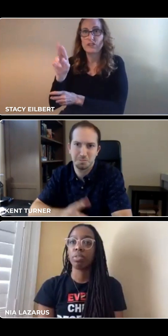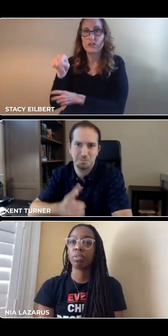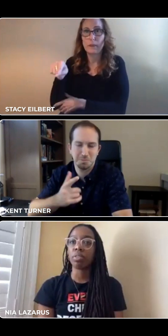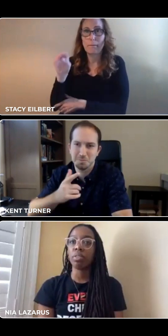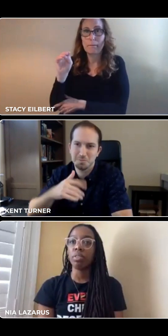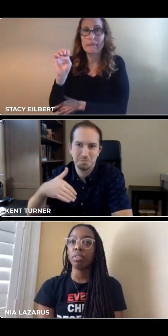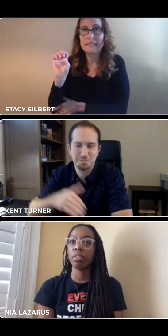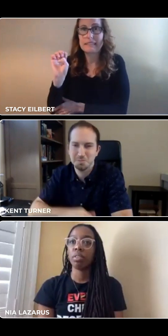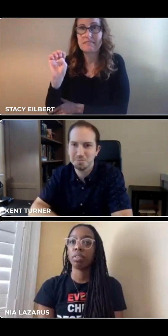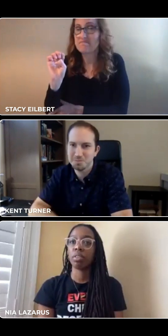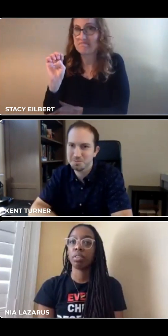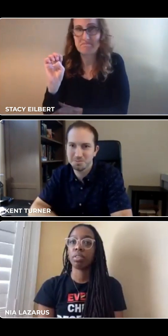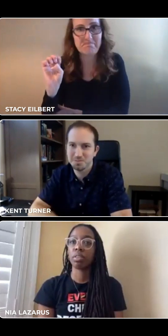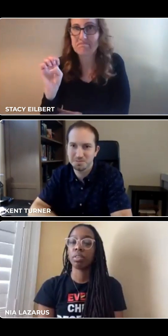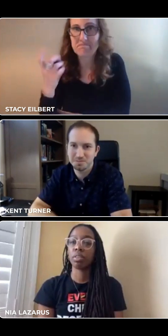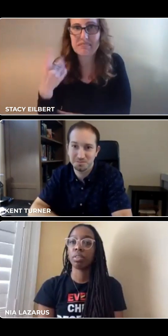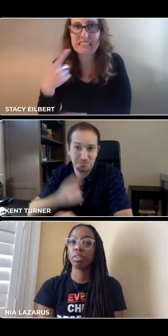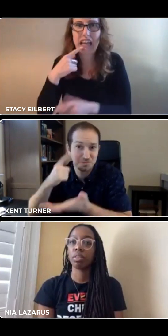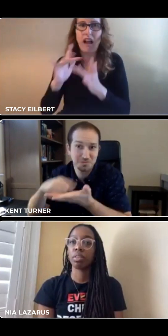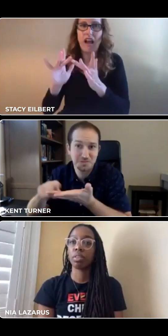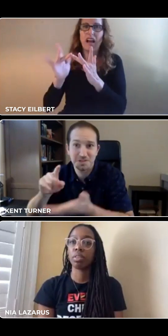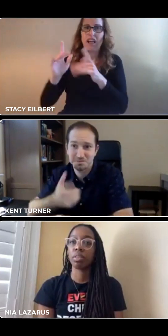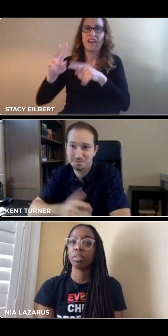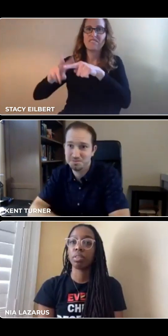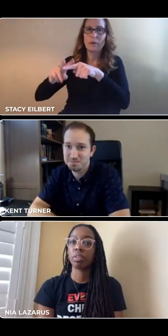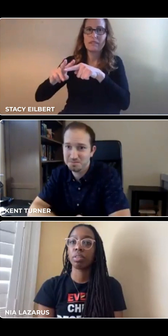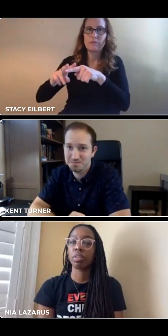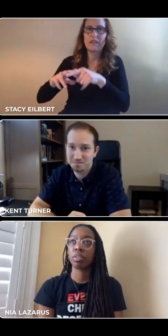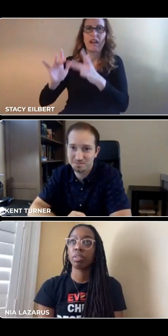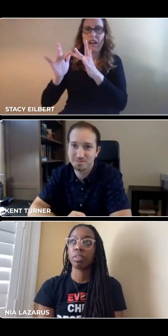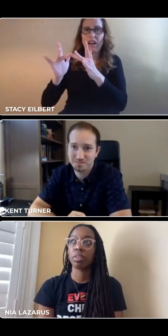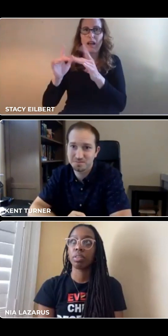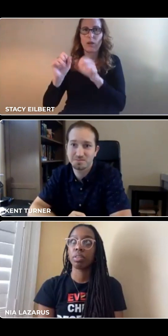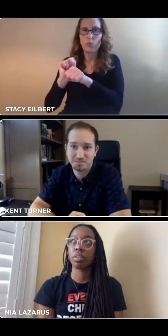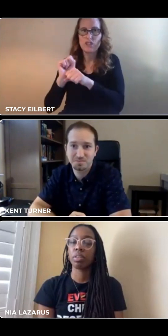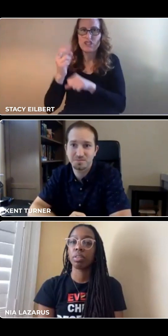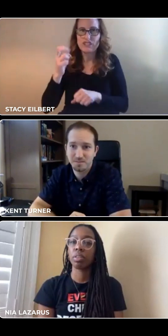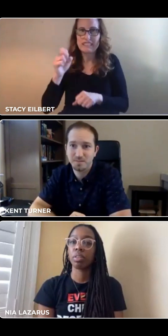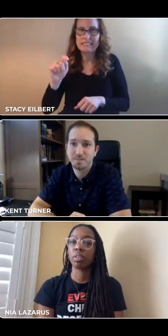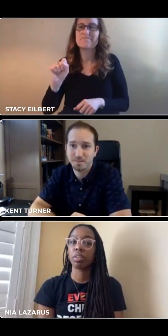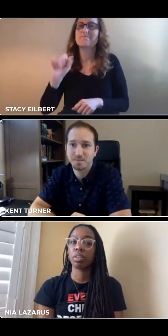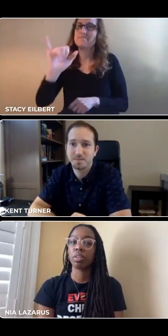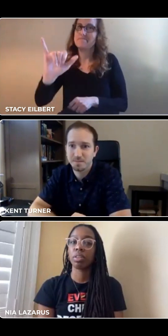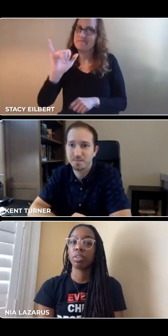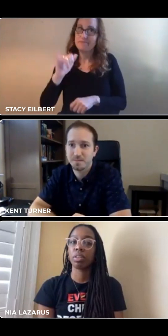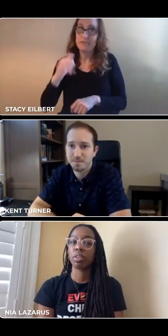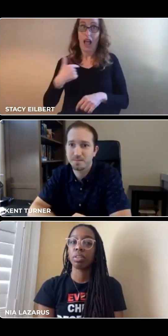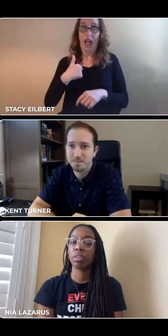Have you heard of that? I haven't tried that.